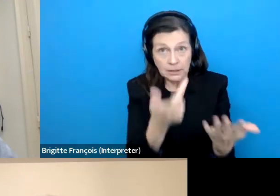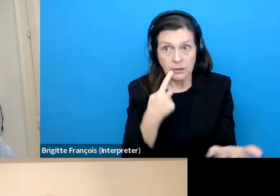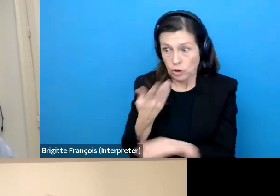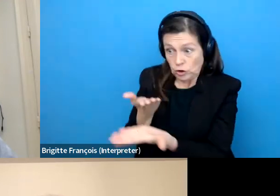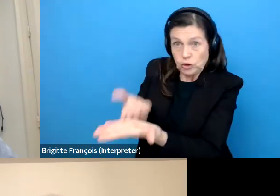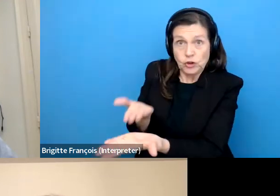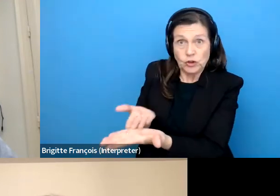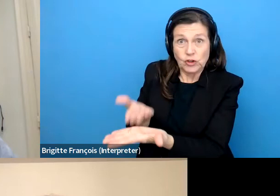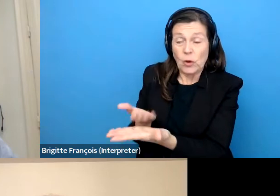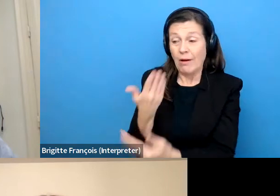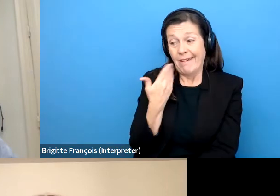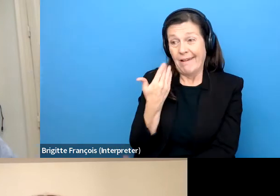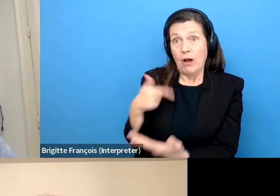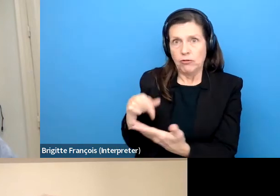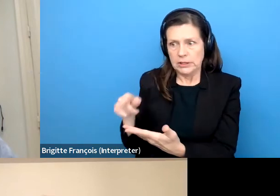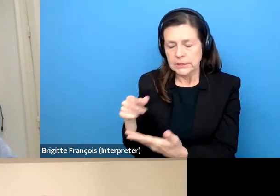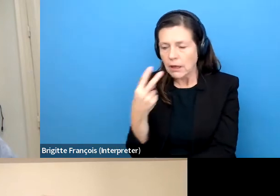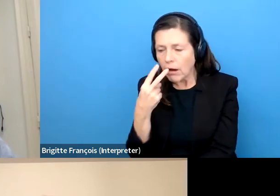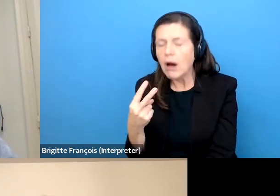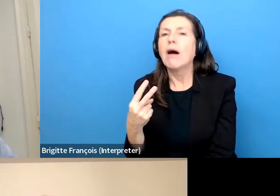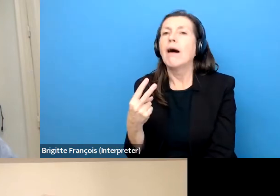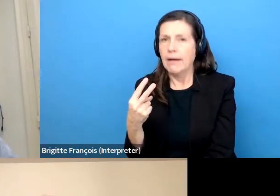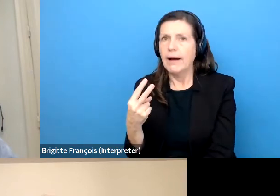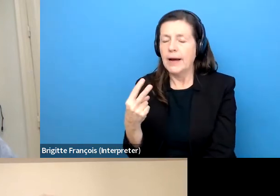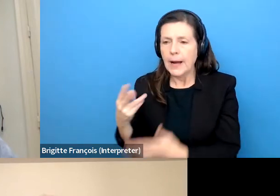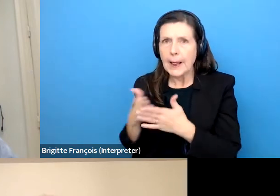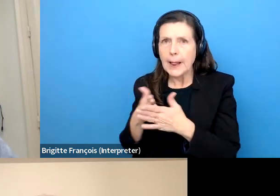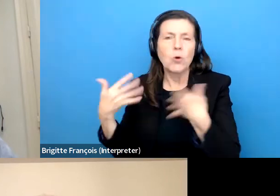and the role of information and communications technologies,